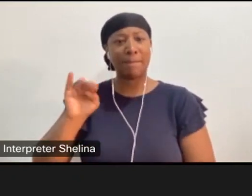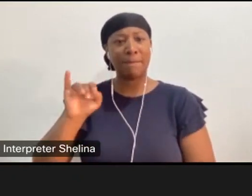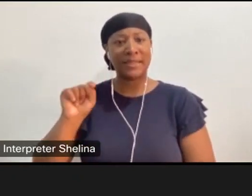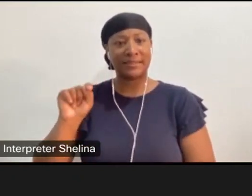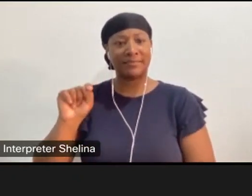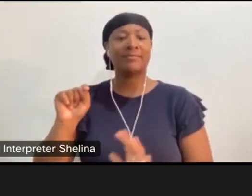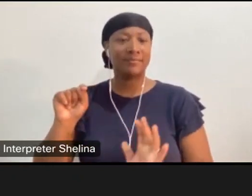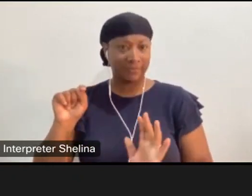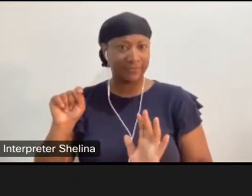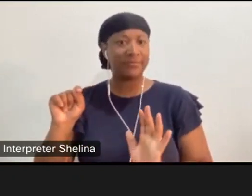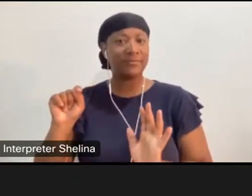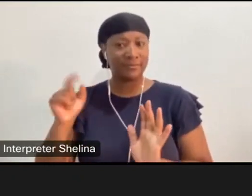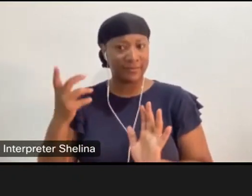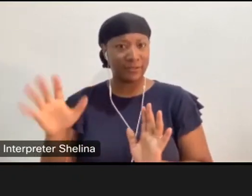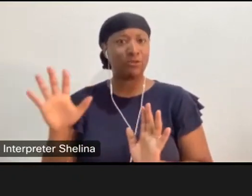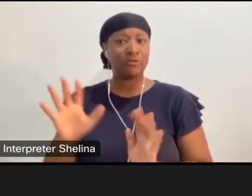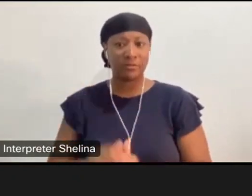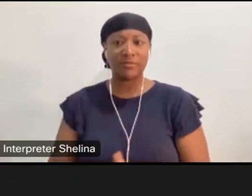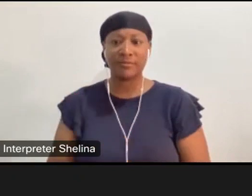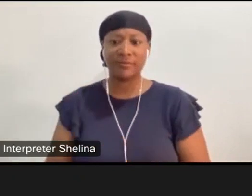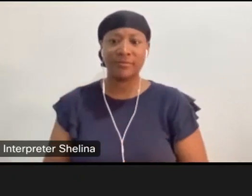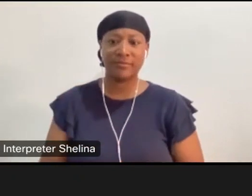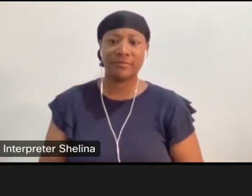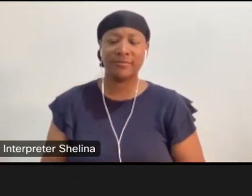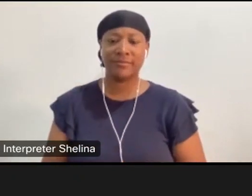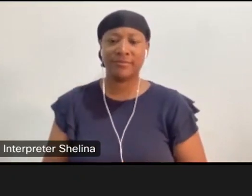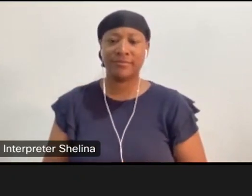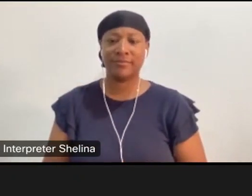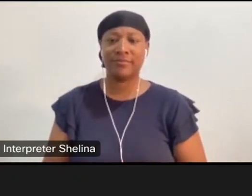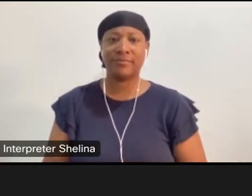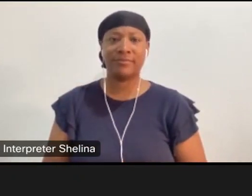Cool.